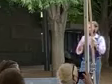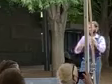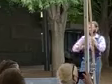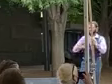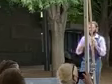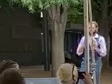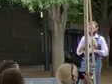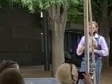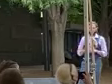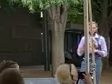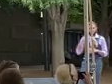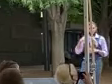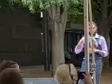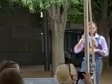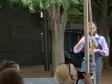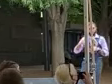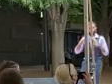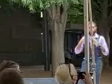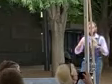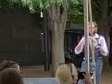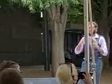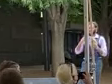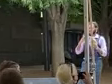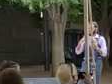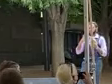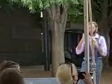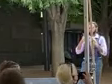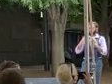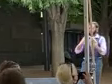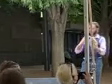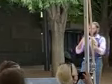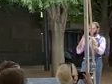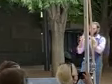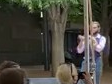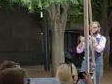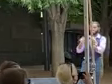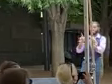We should not still be fending off legislation attempting to gut the ADA.